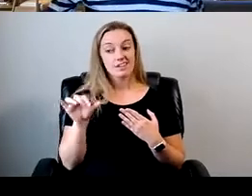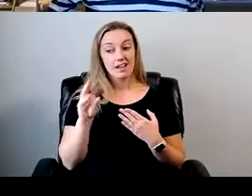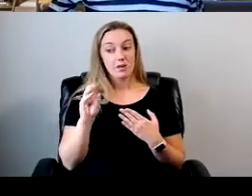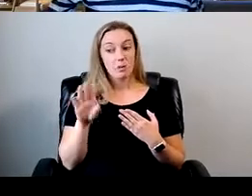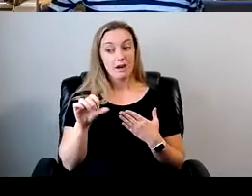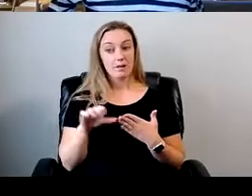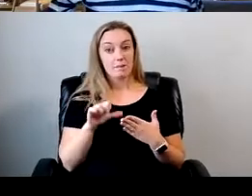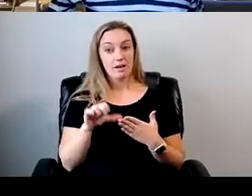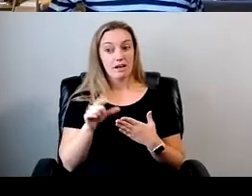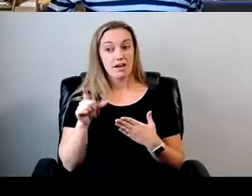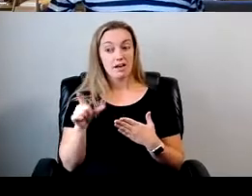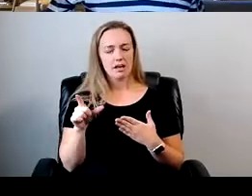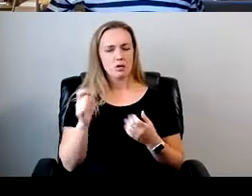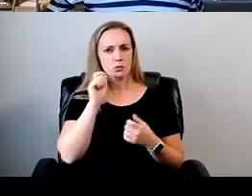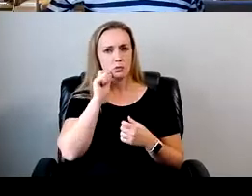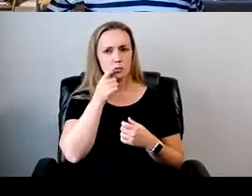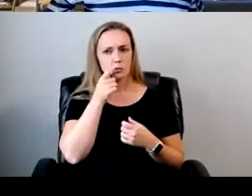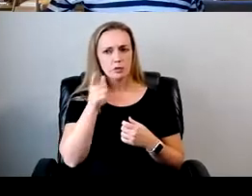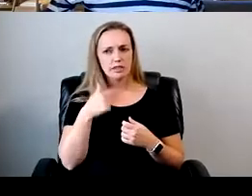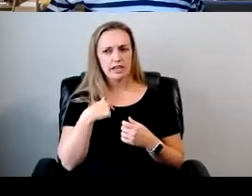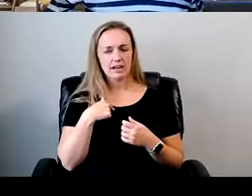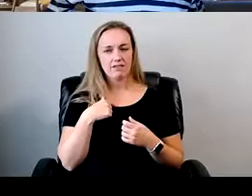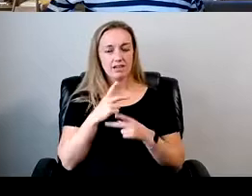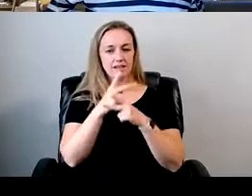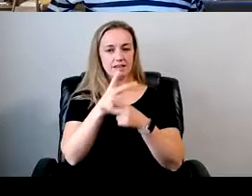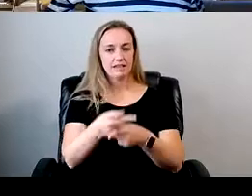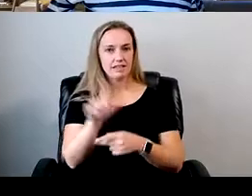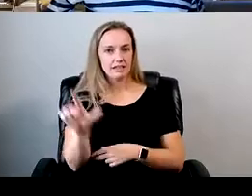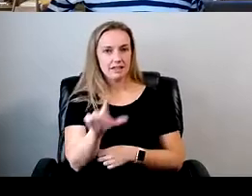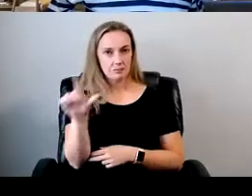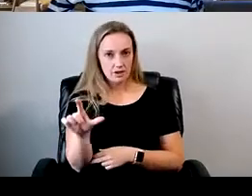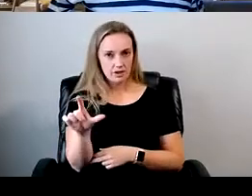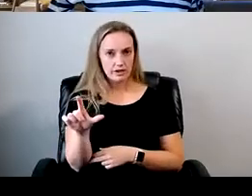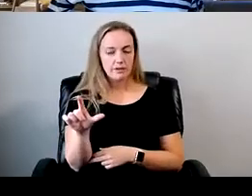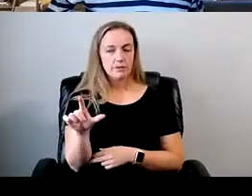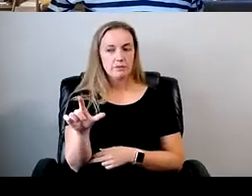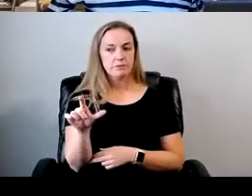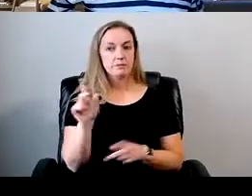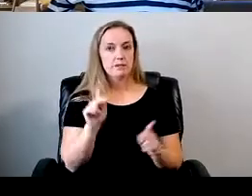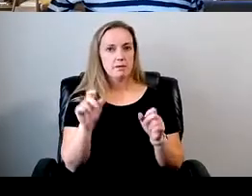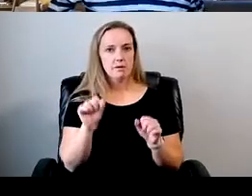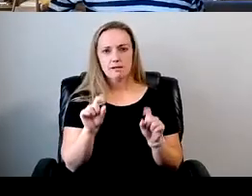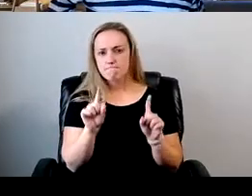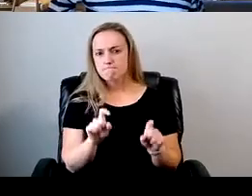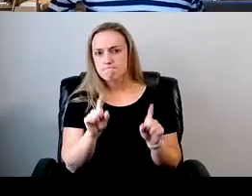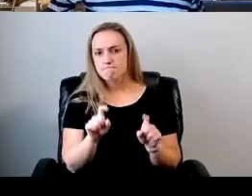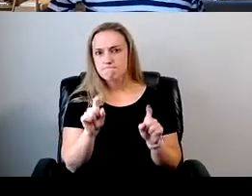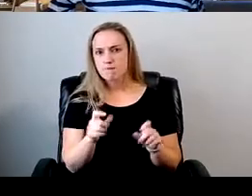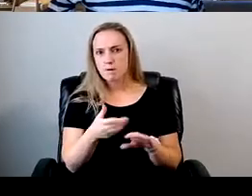the cool thing is that they operate a lending library. And so people can try before they buy stuff,